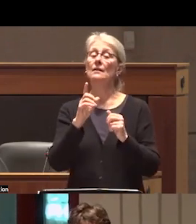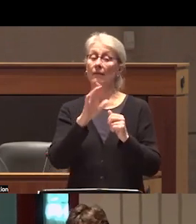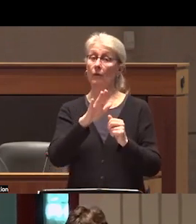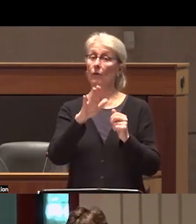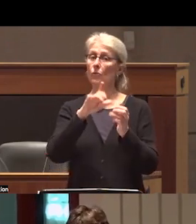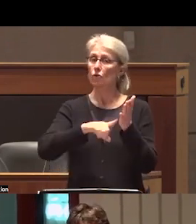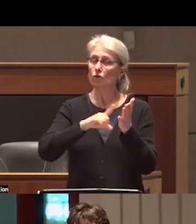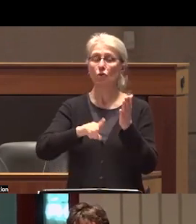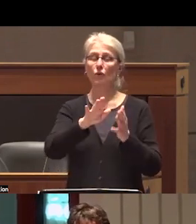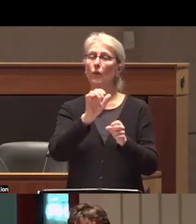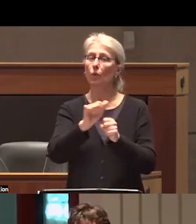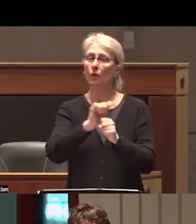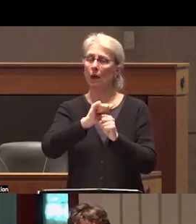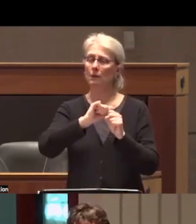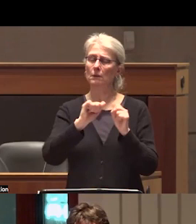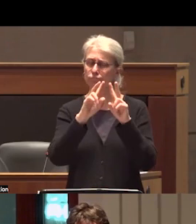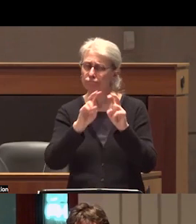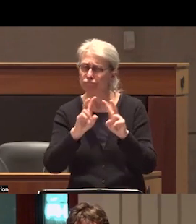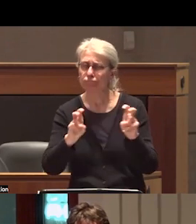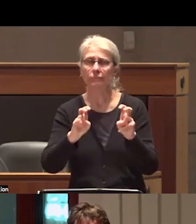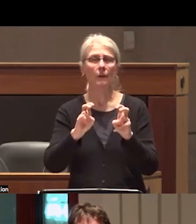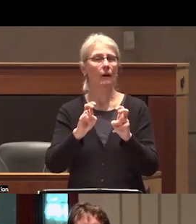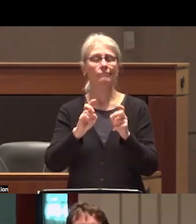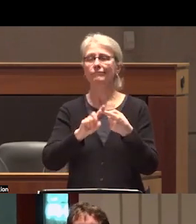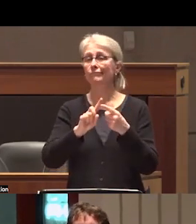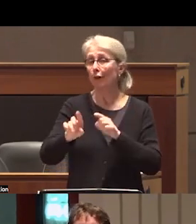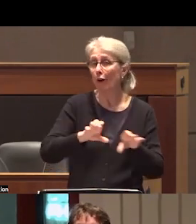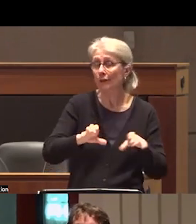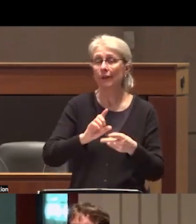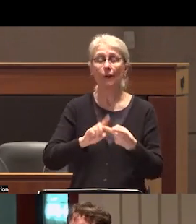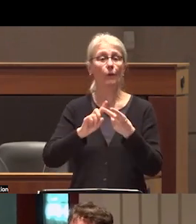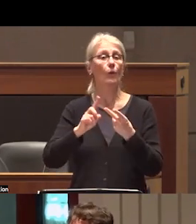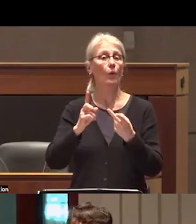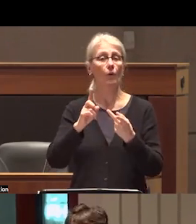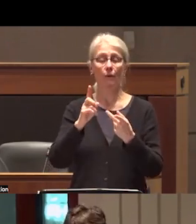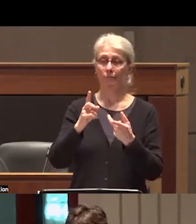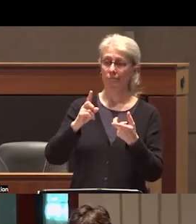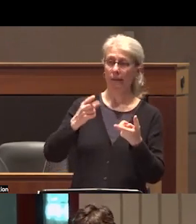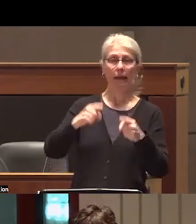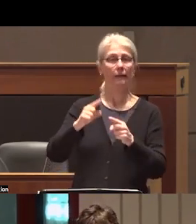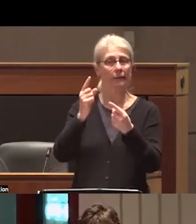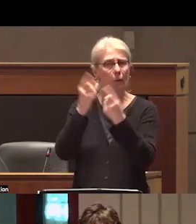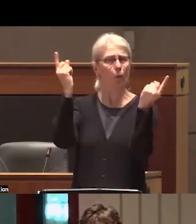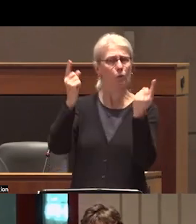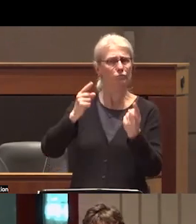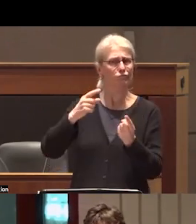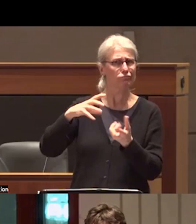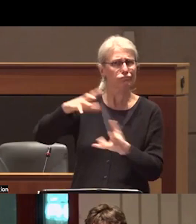present a meaningful analysis of the conduct or Consequences of controversy it should be also more